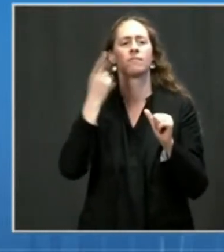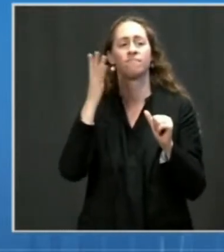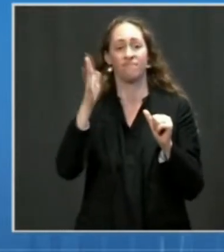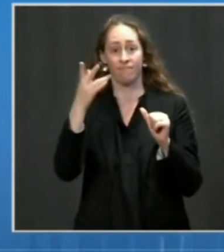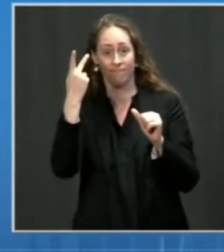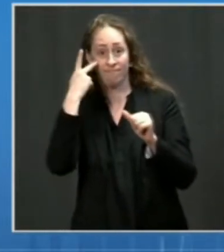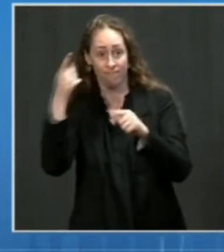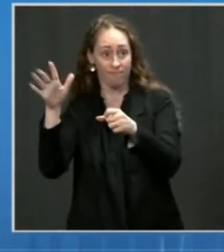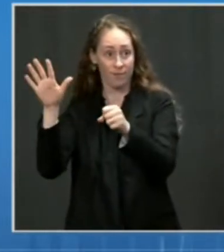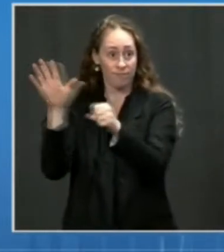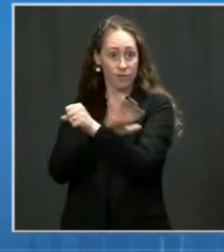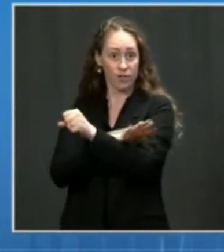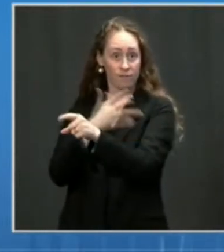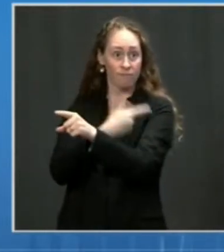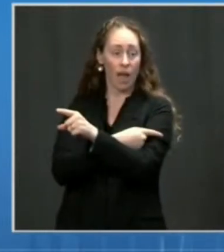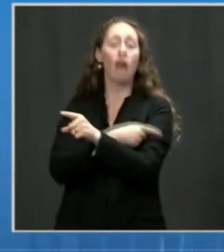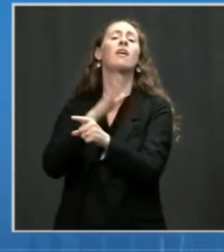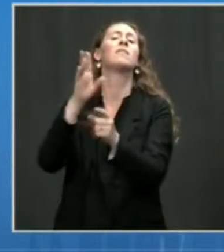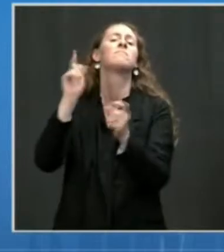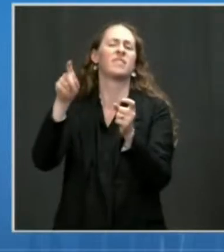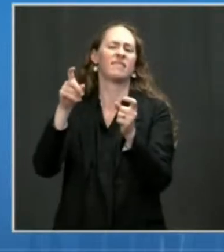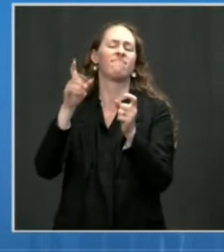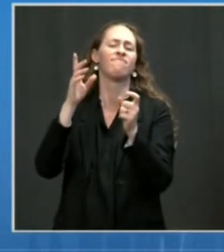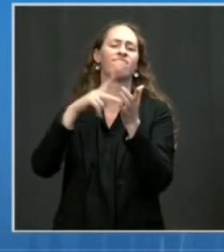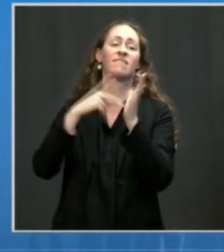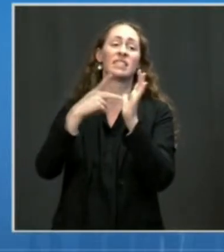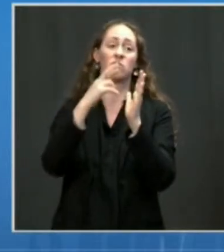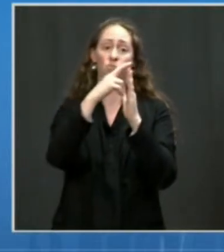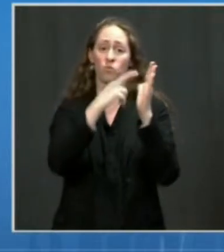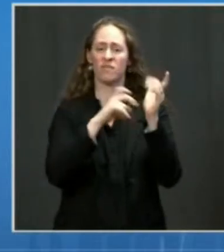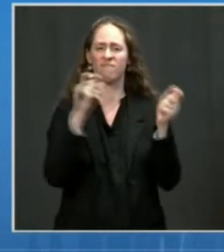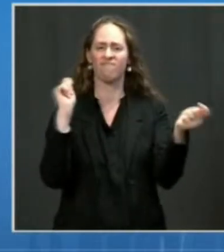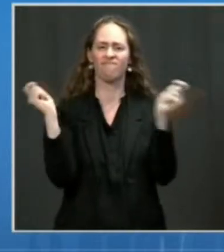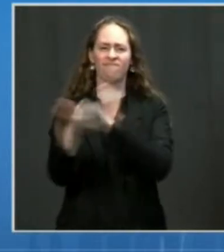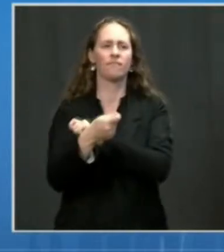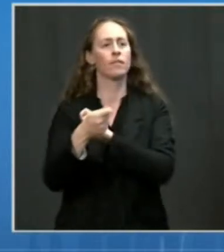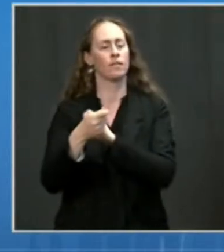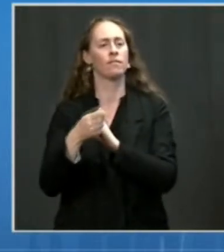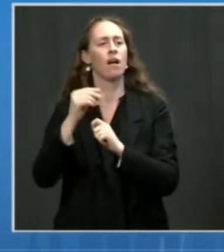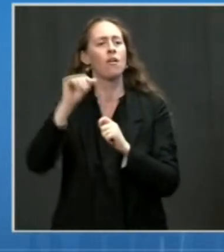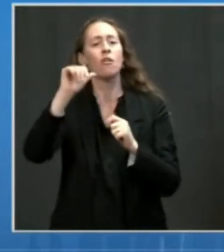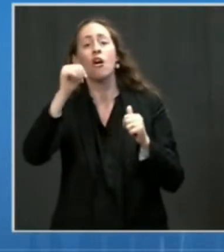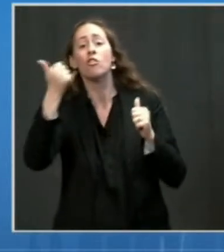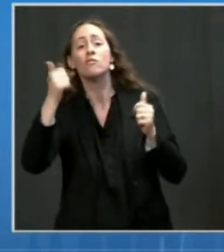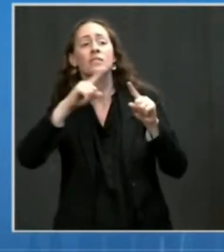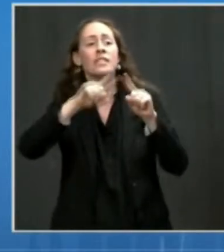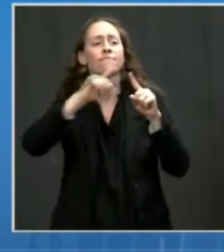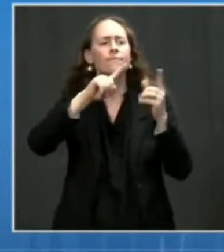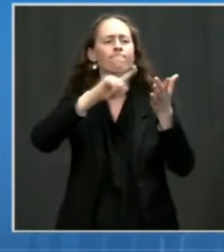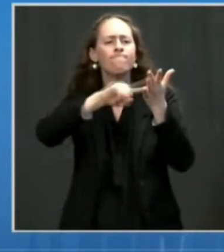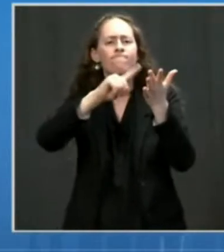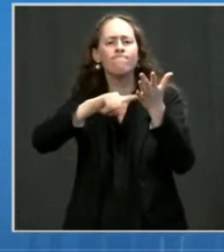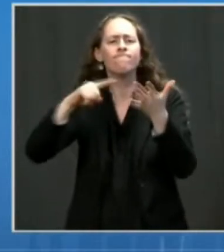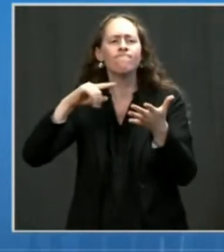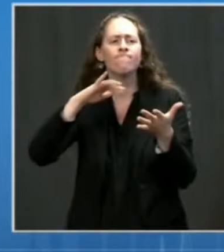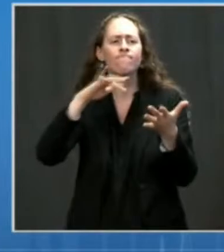CRITICAL IN OUR DECISION TO UPDATE OUR GUIDANCE FOR THOSE WHO ARE FULLY VACCINATED.